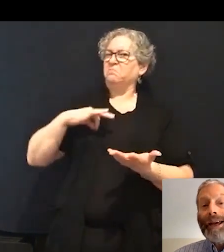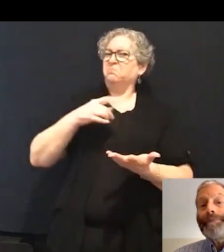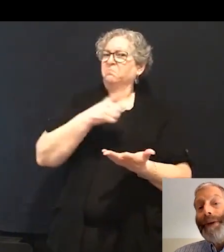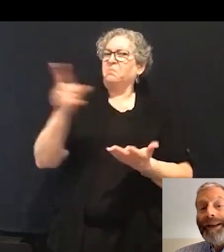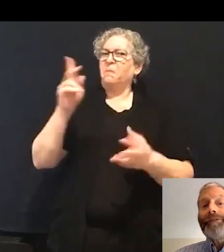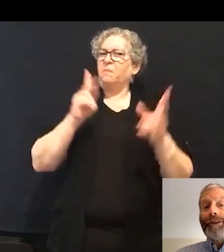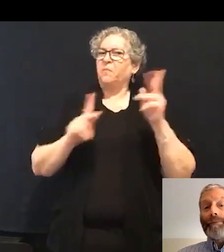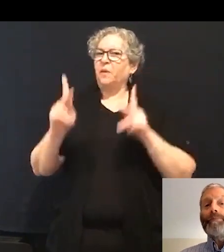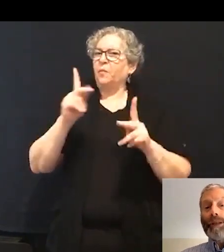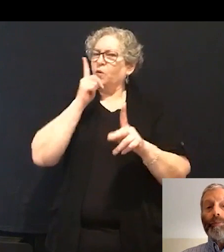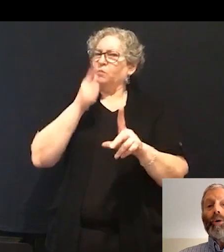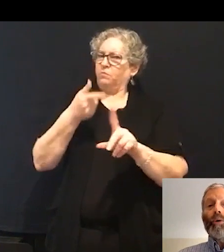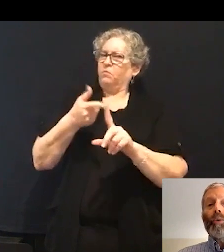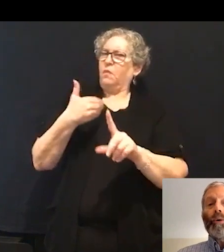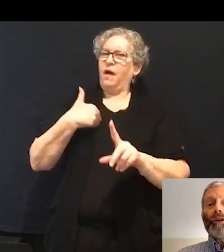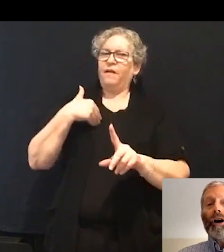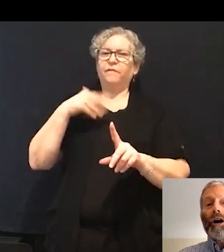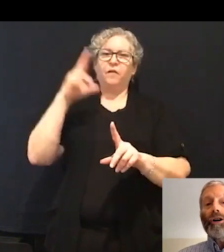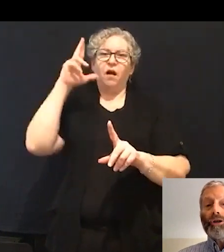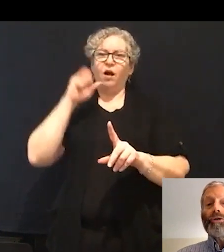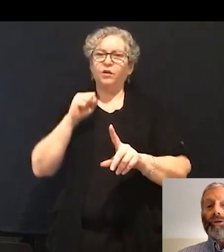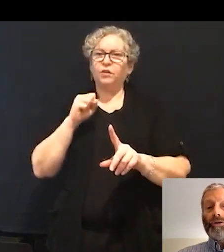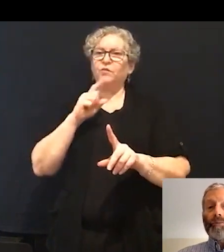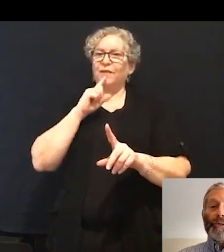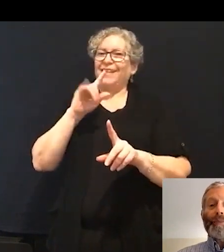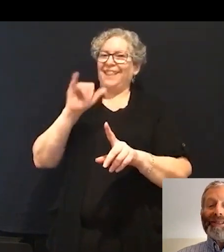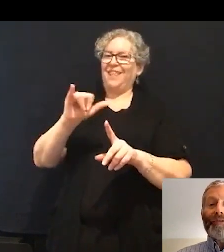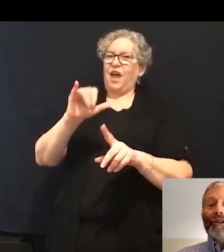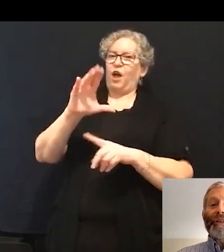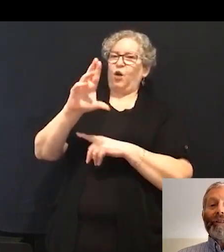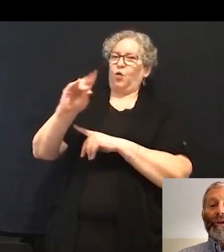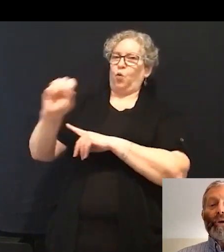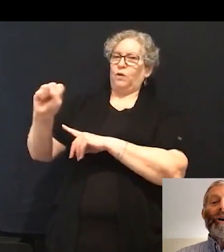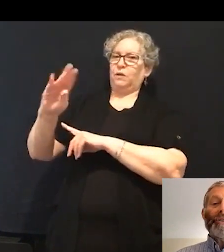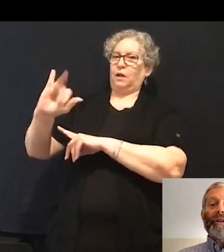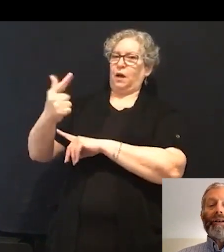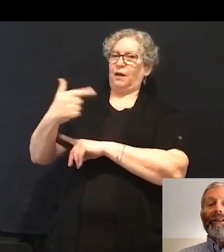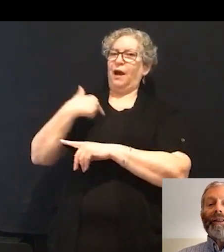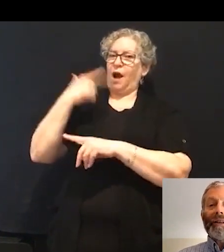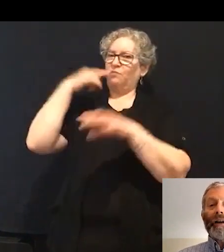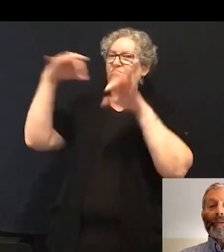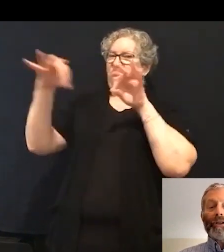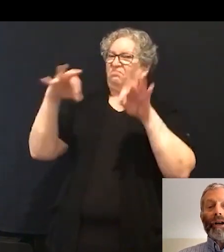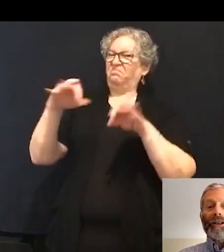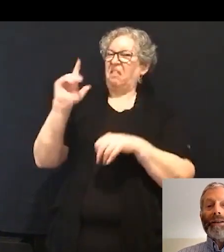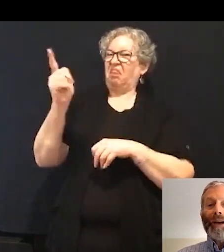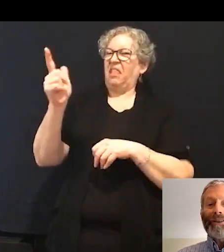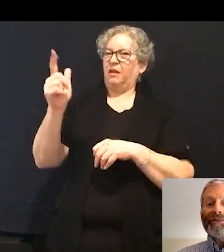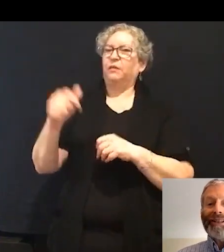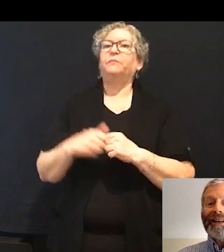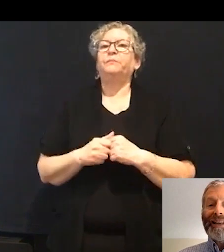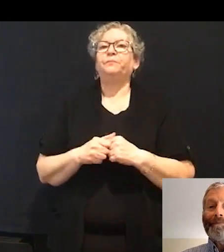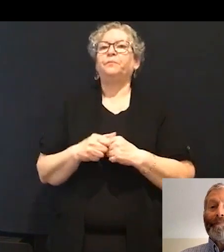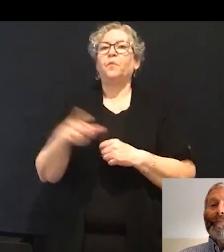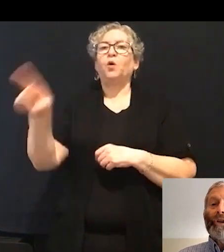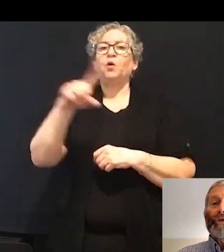may benefit people with Usher syndrome, specifically the cross-cutting that I'll be talking about today.